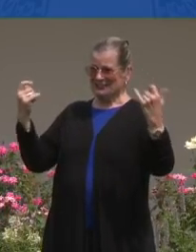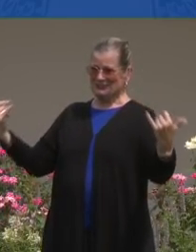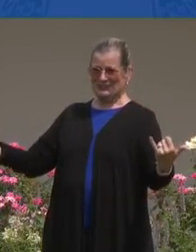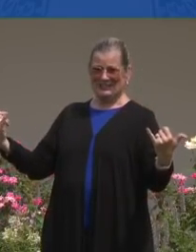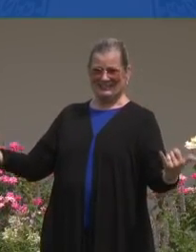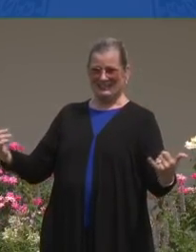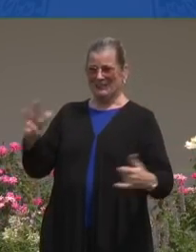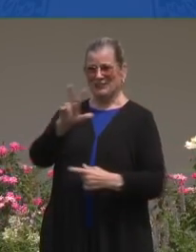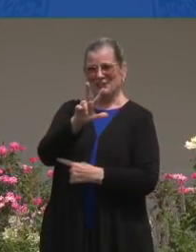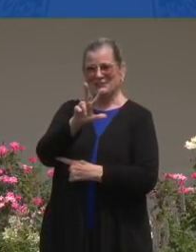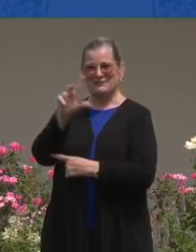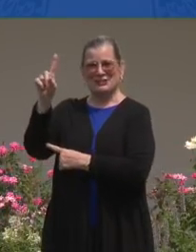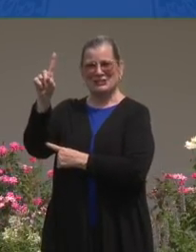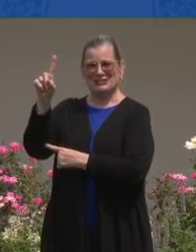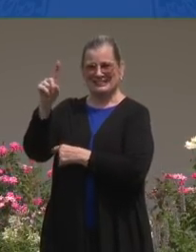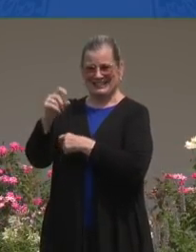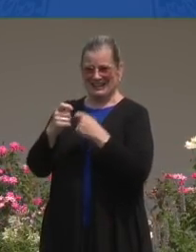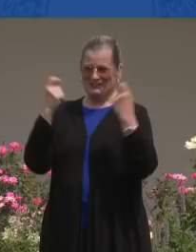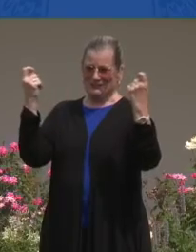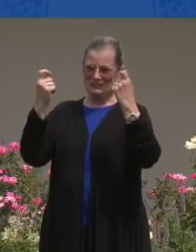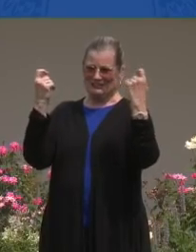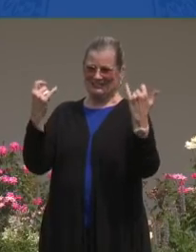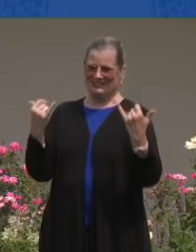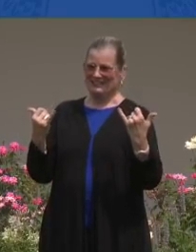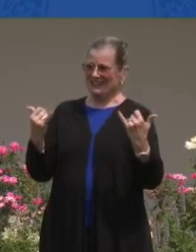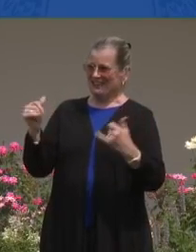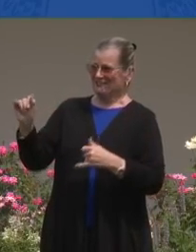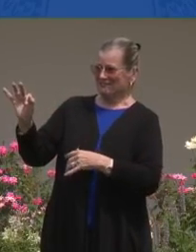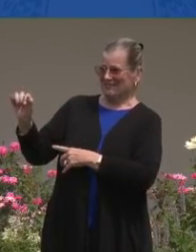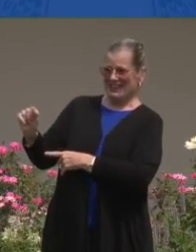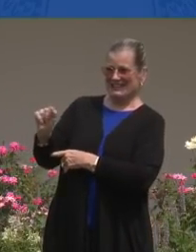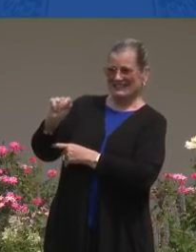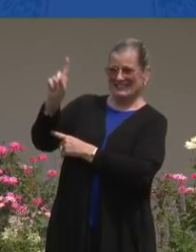and especially to now introduce President Joe Biden.